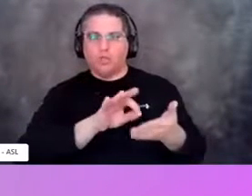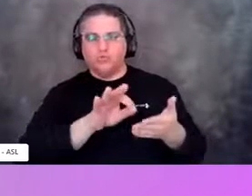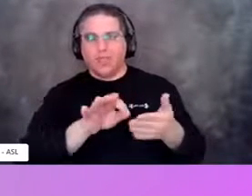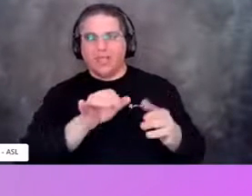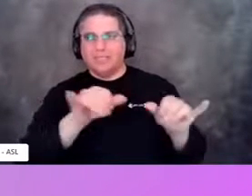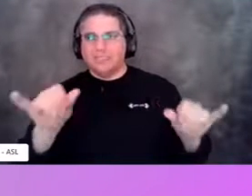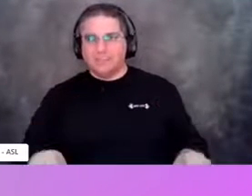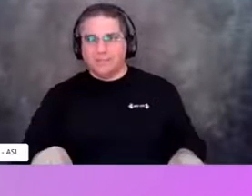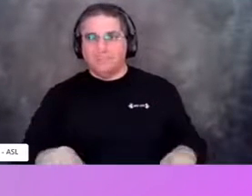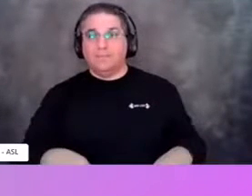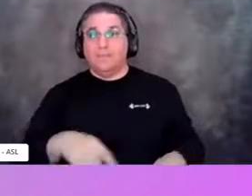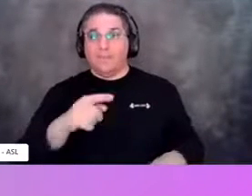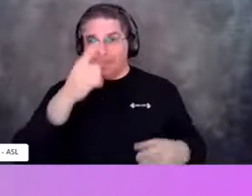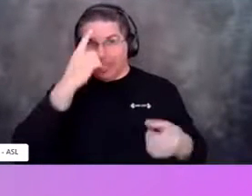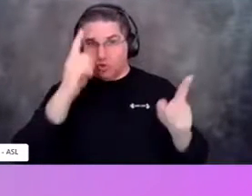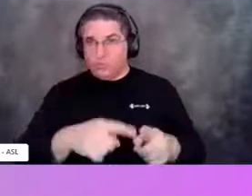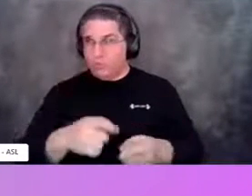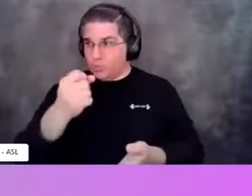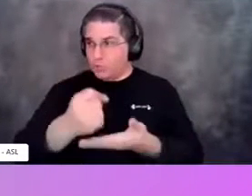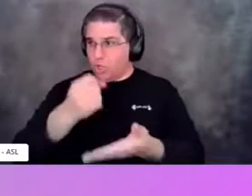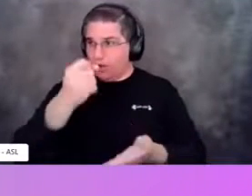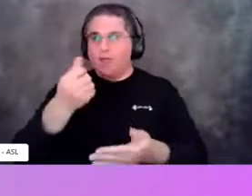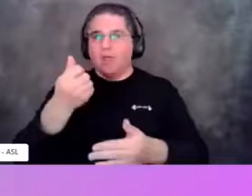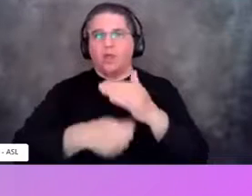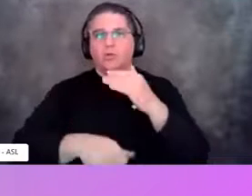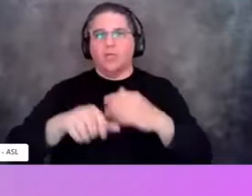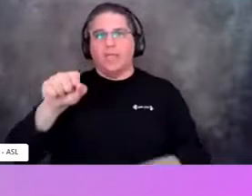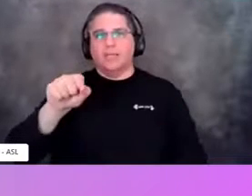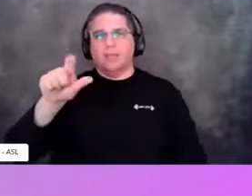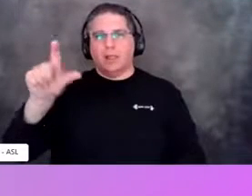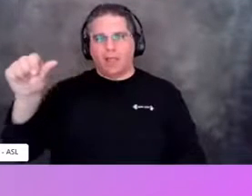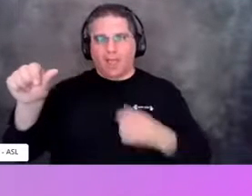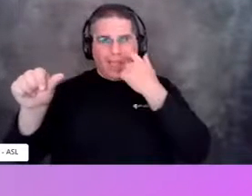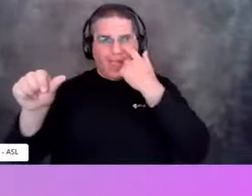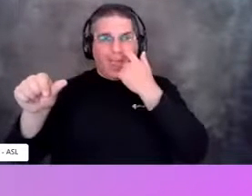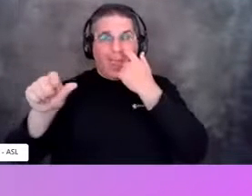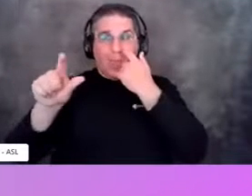their audit timeline. This allows teams or services to tap into